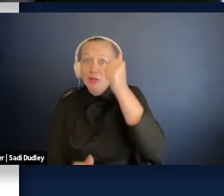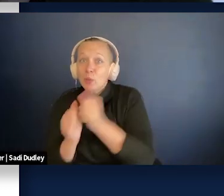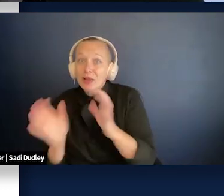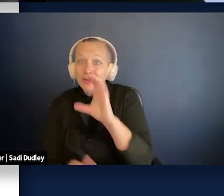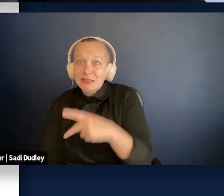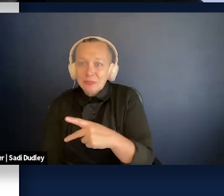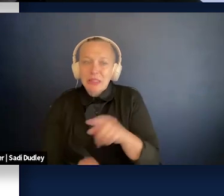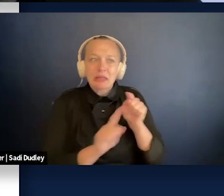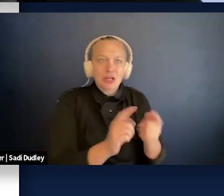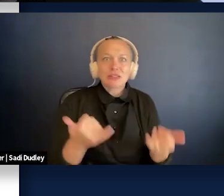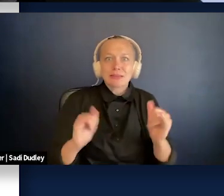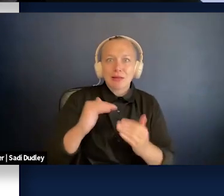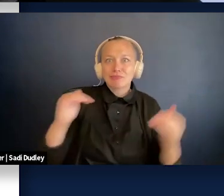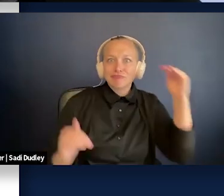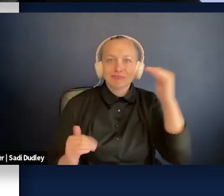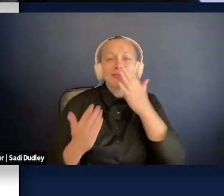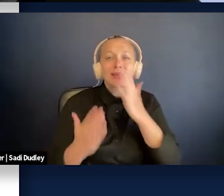Thank you for your time.